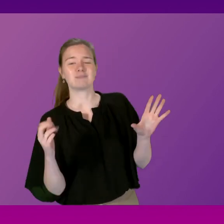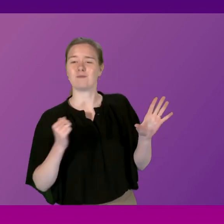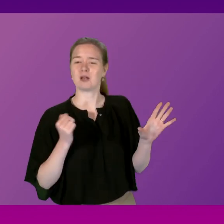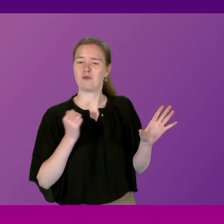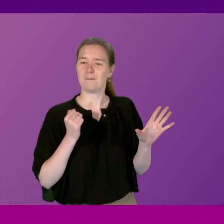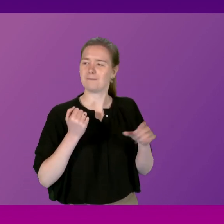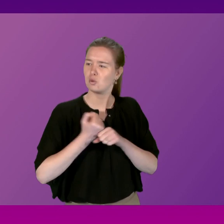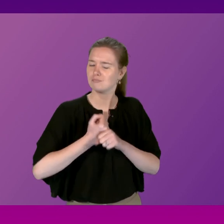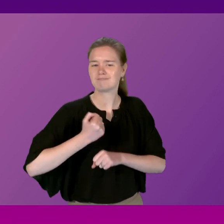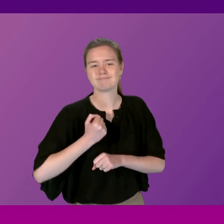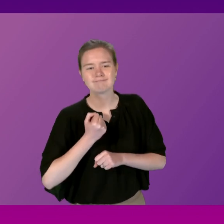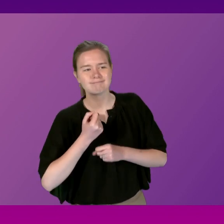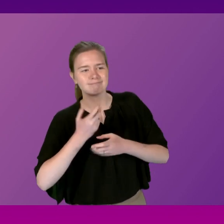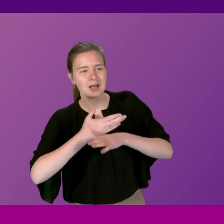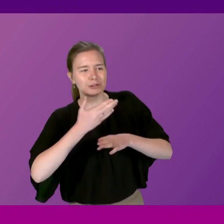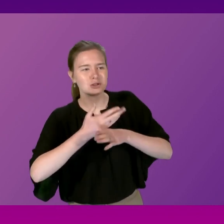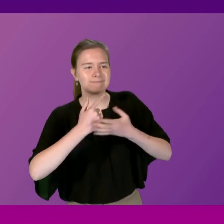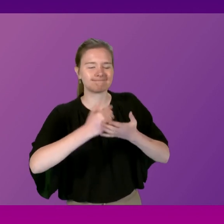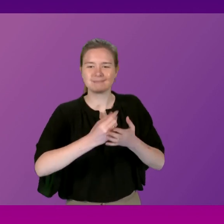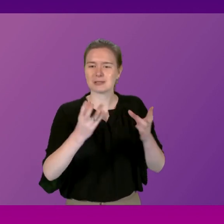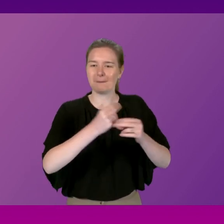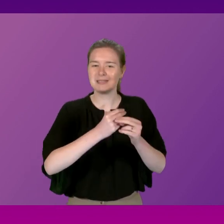crucial aspects of the Administration’s policies.